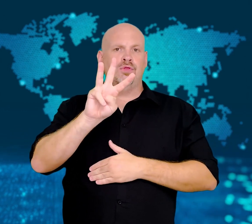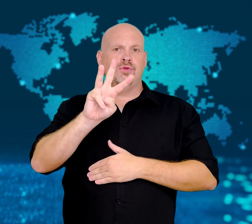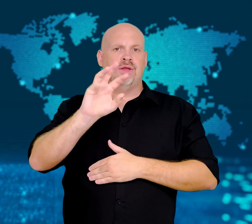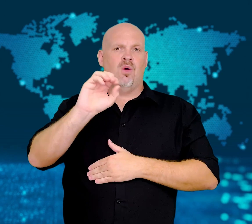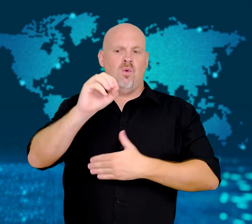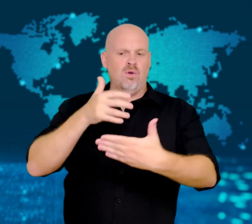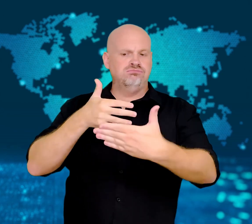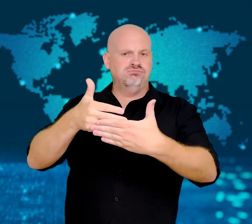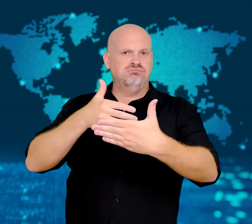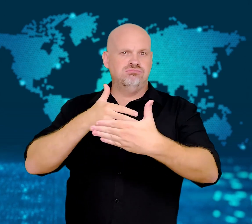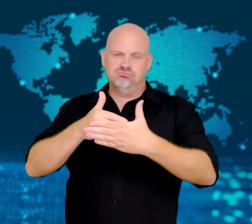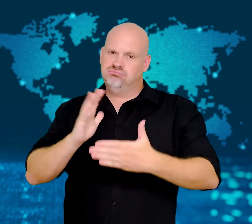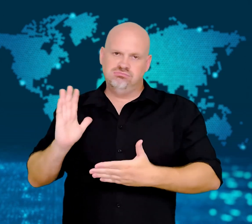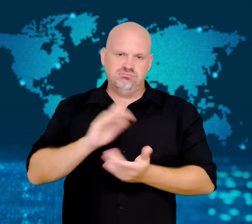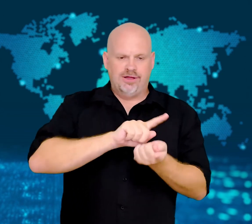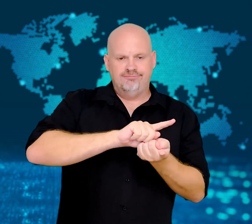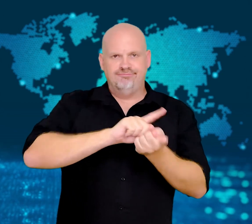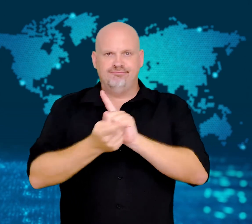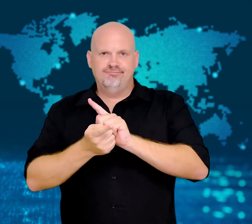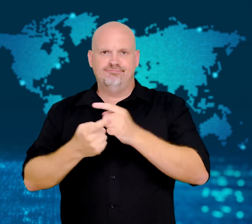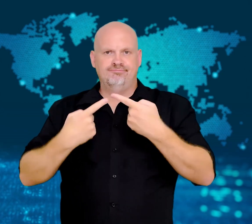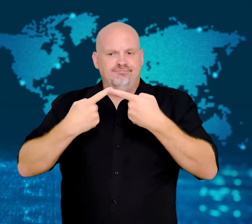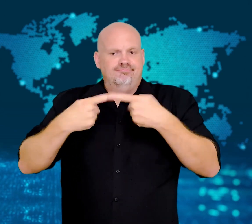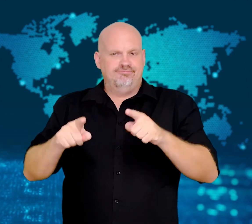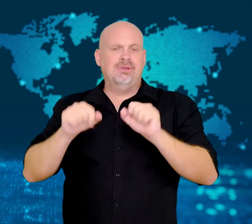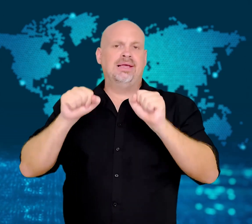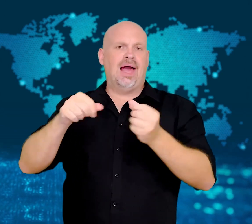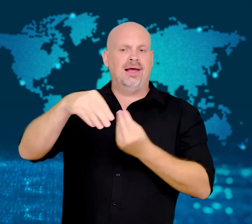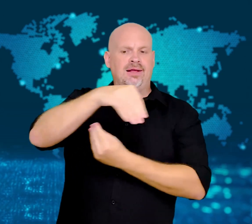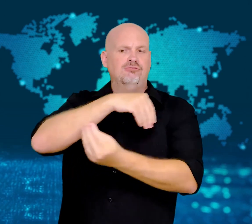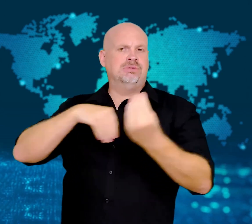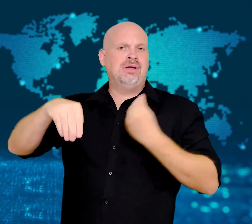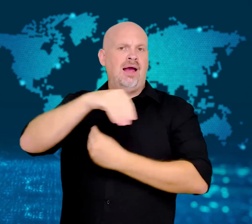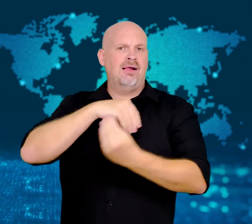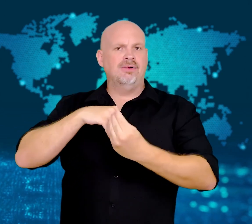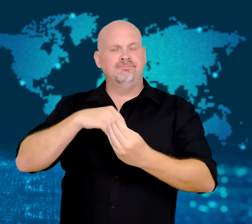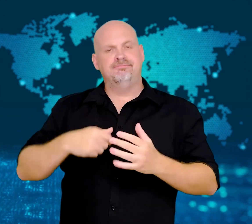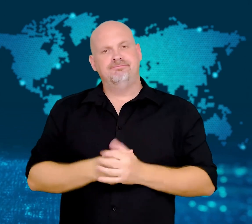will be made of recycled materials by 2030.